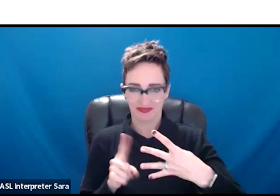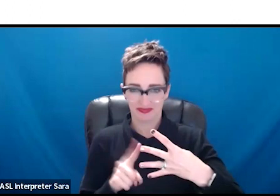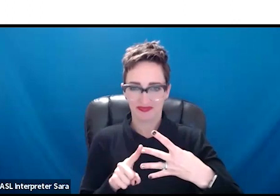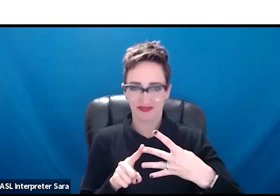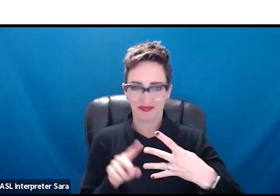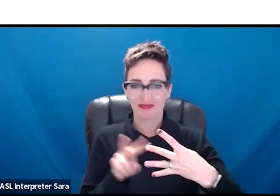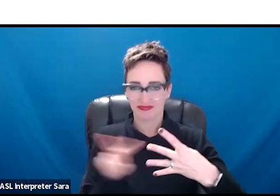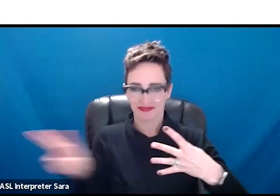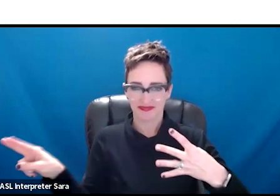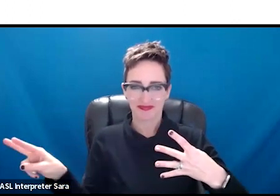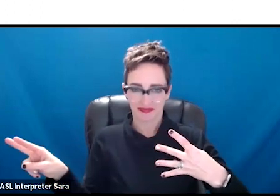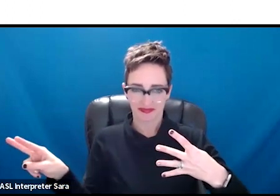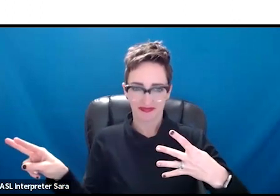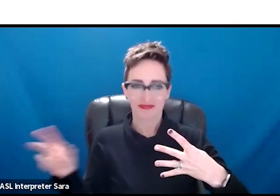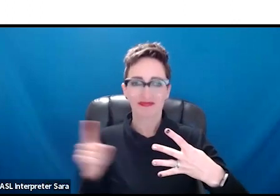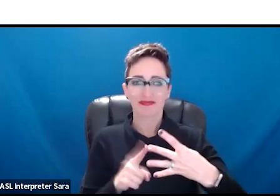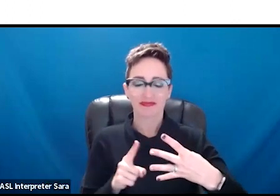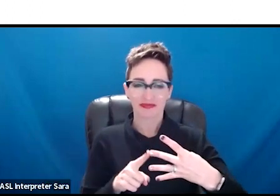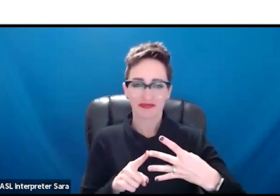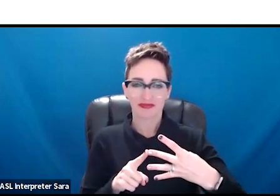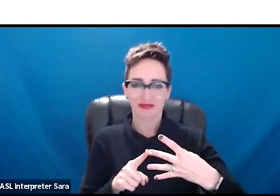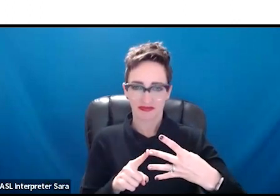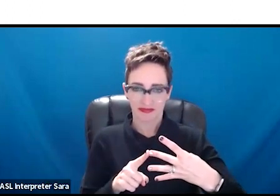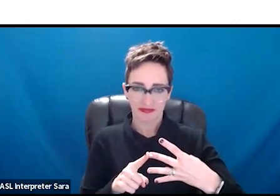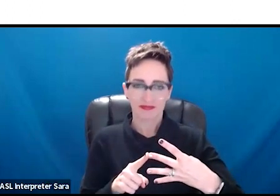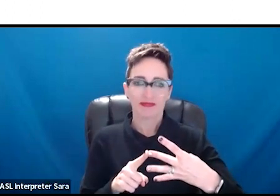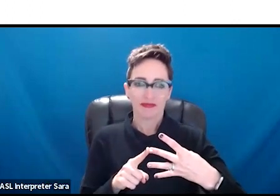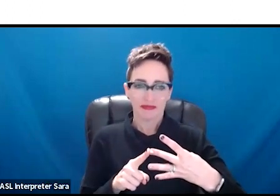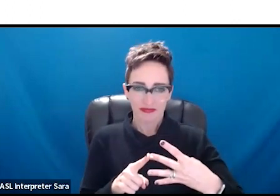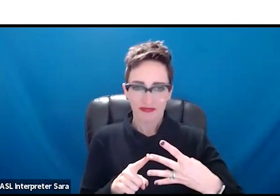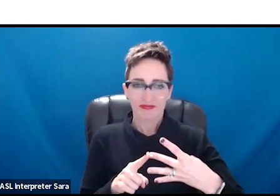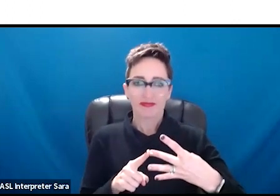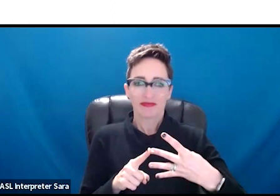executive directors for the offices of Adult Mental Health, Addictive Diseases,